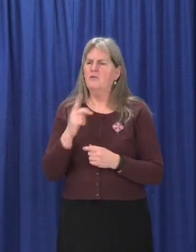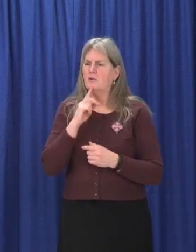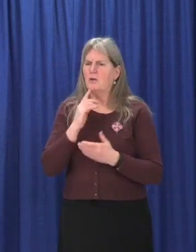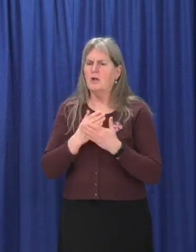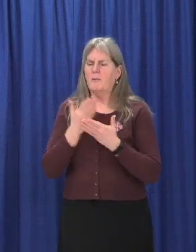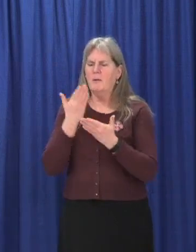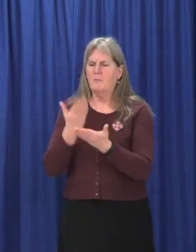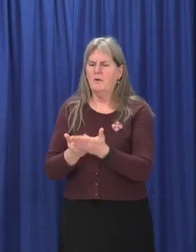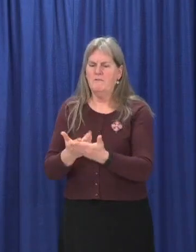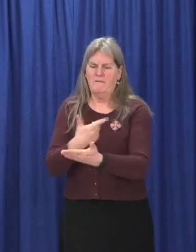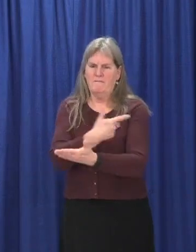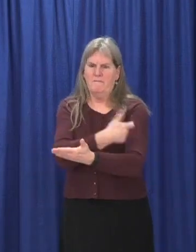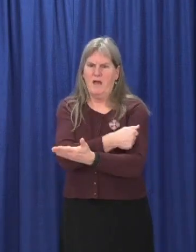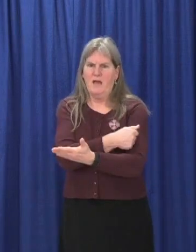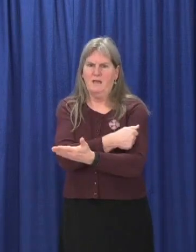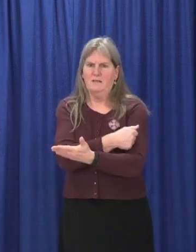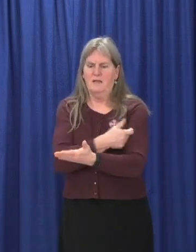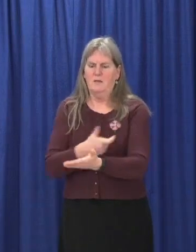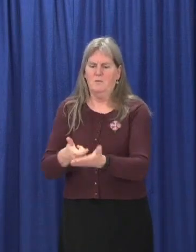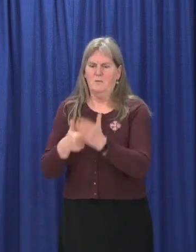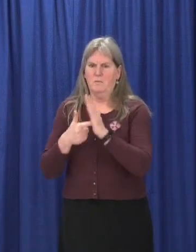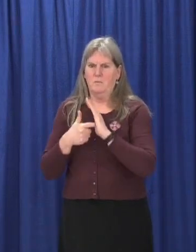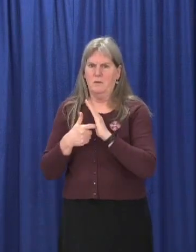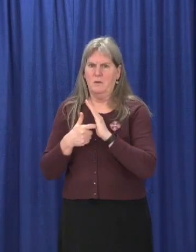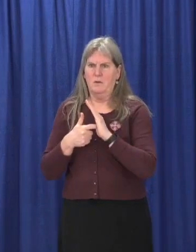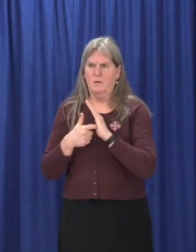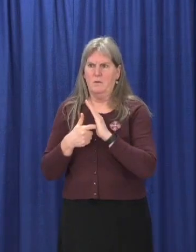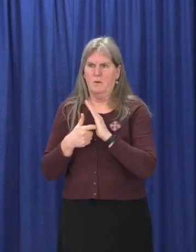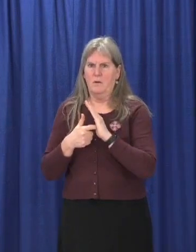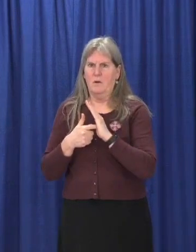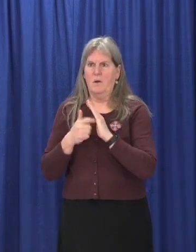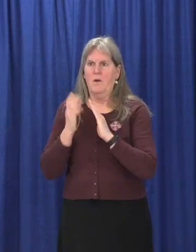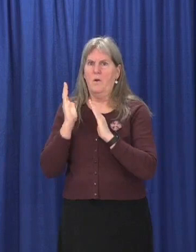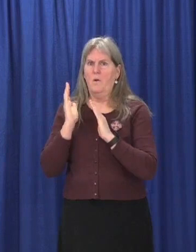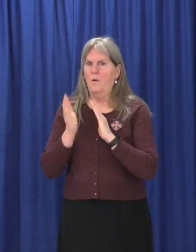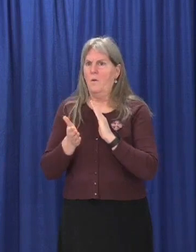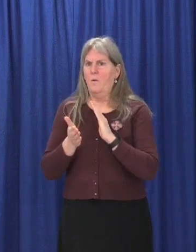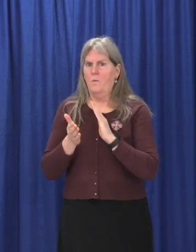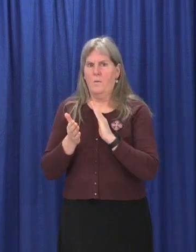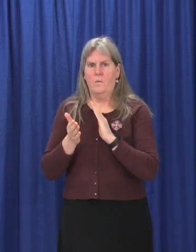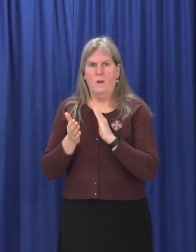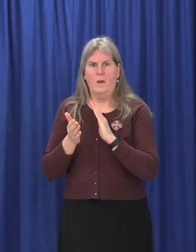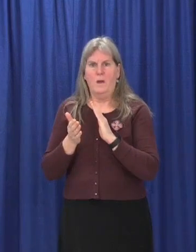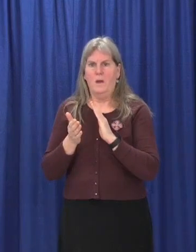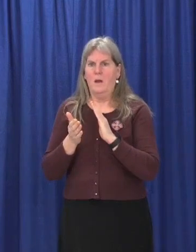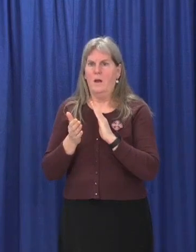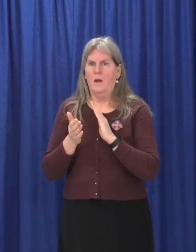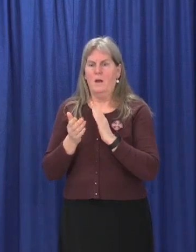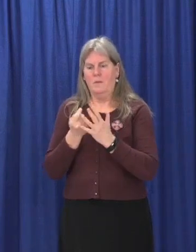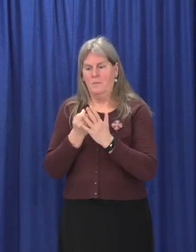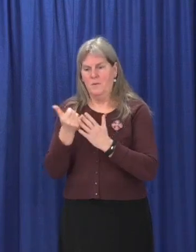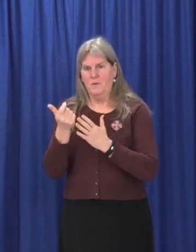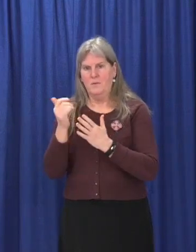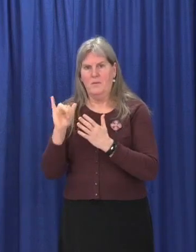Just curious, is that going to be lifted at some point? Or is that a permanent measure? We've said from the beginning, Tim,